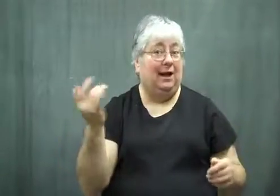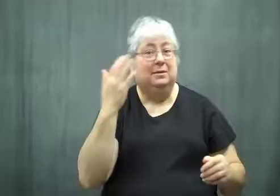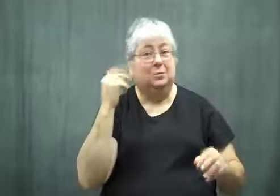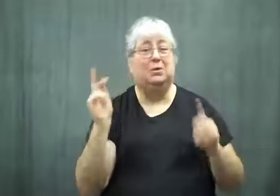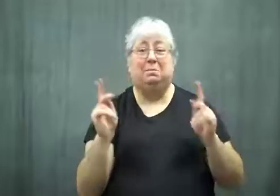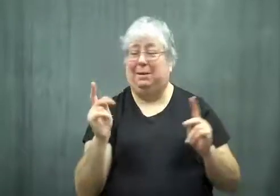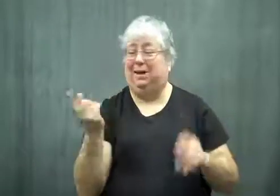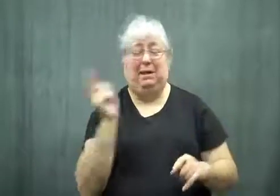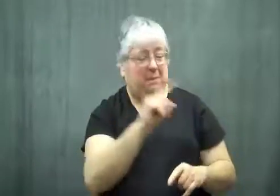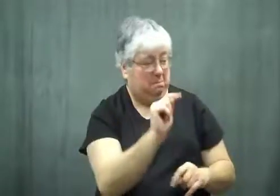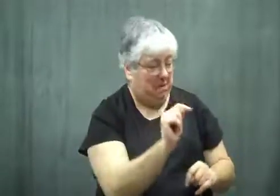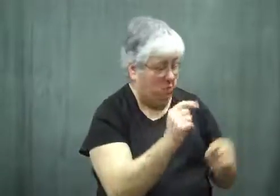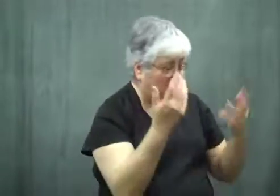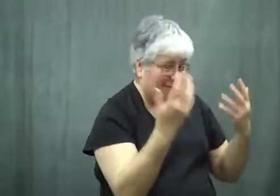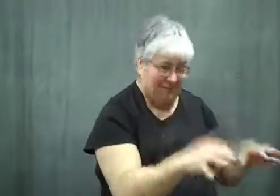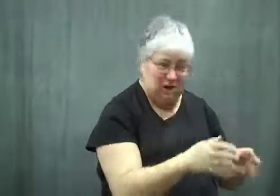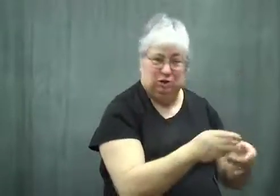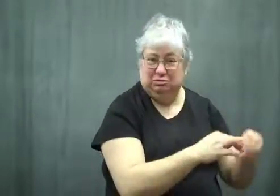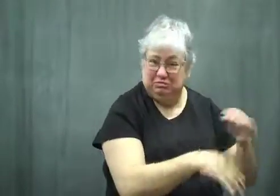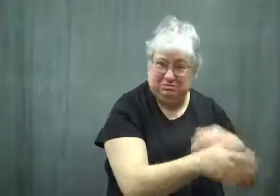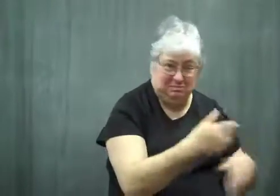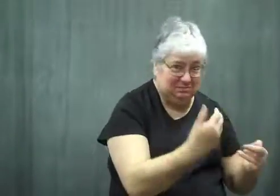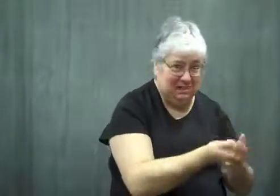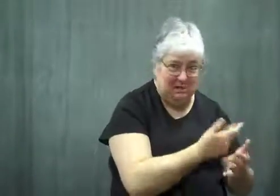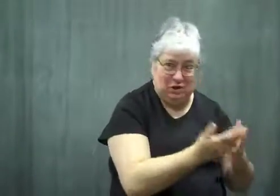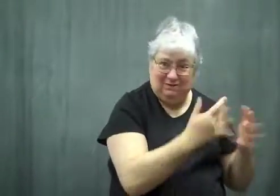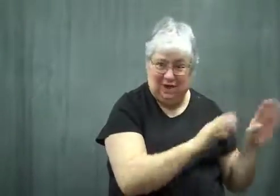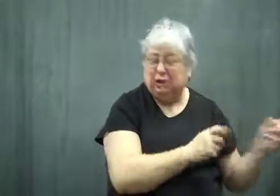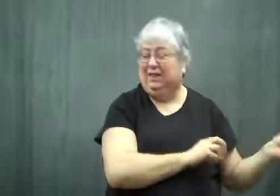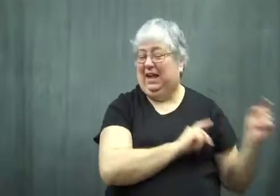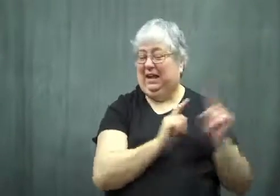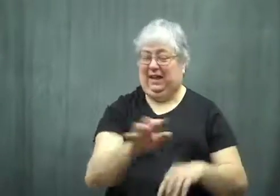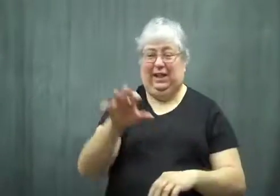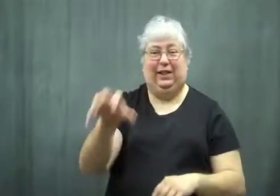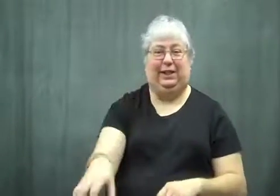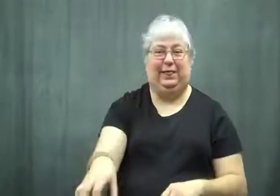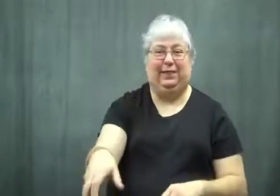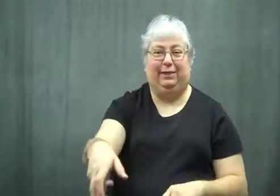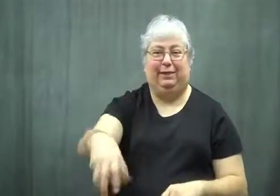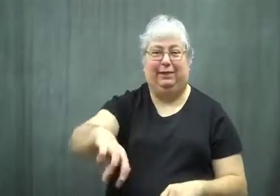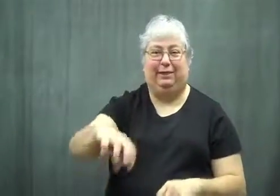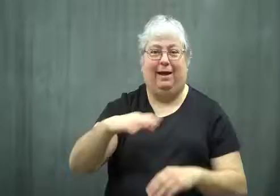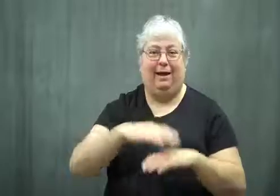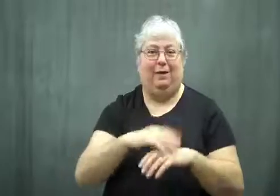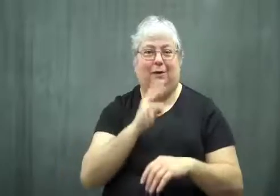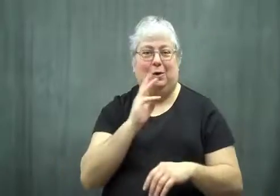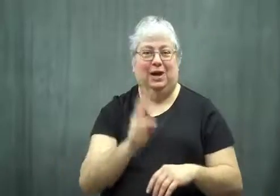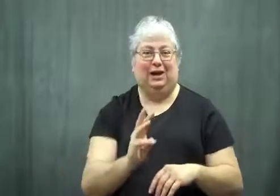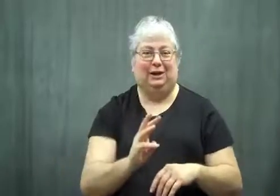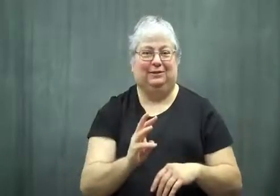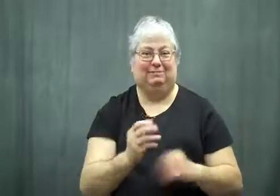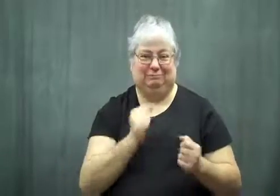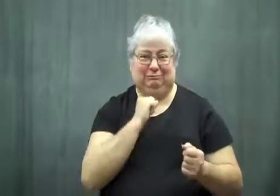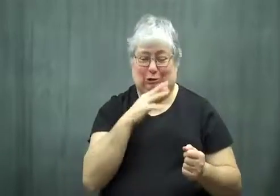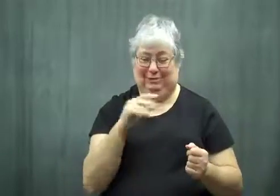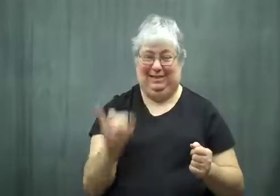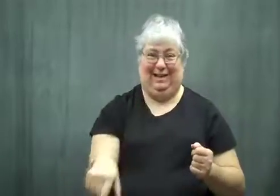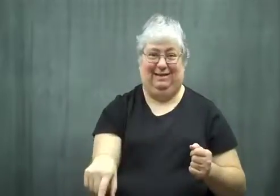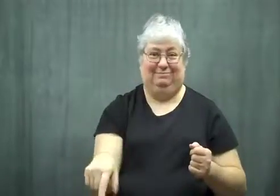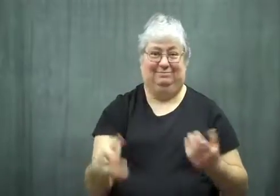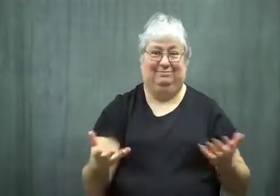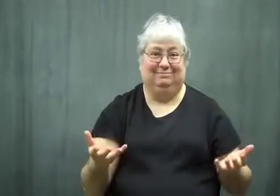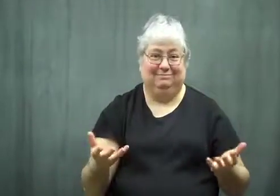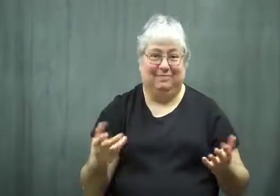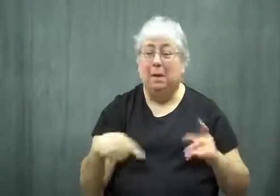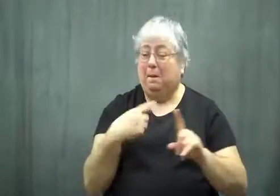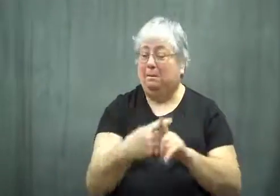People finish their business, then use their hands to turn on the water. That's where the germs are.